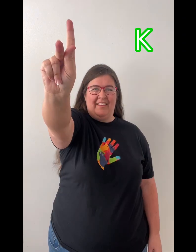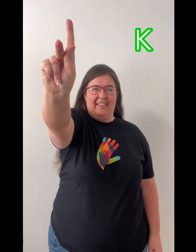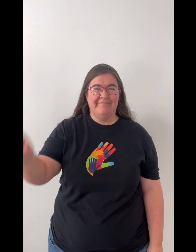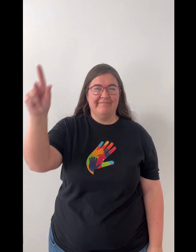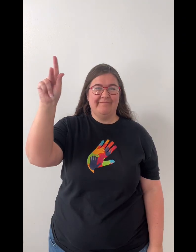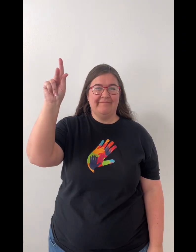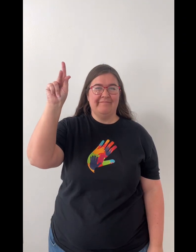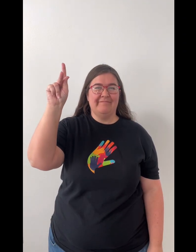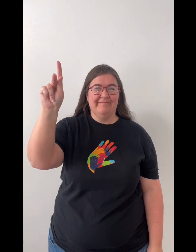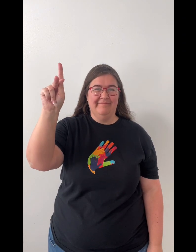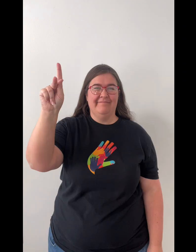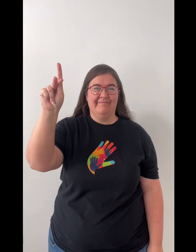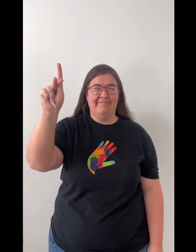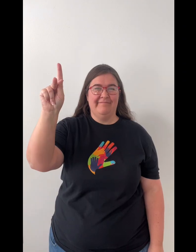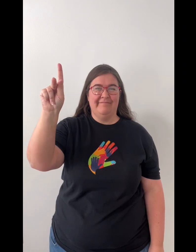How to sign K in ASL